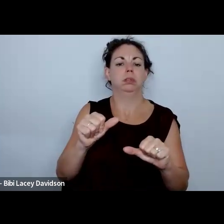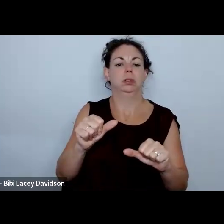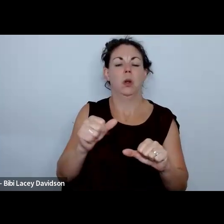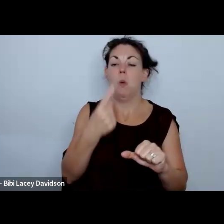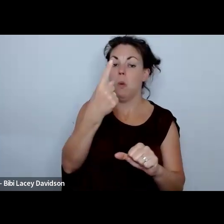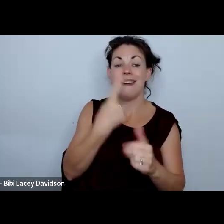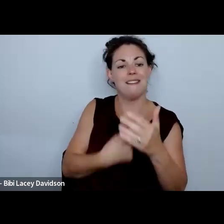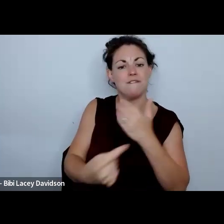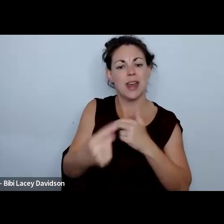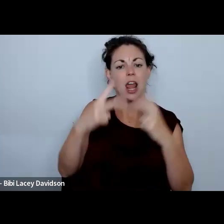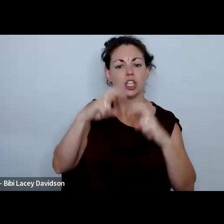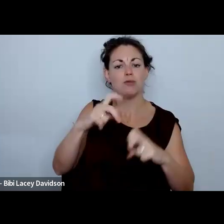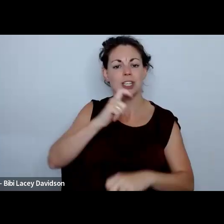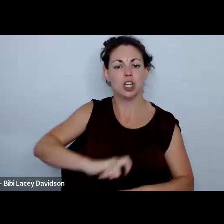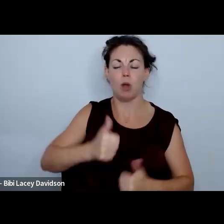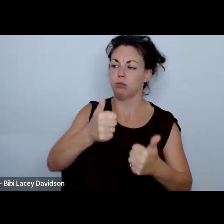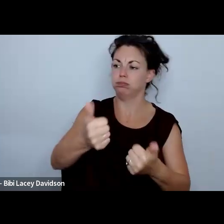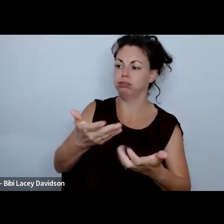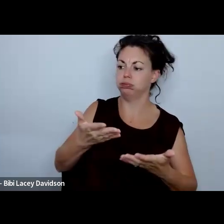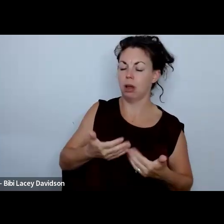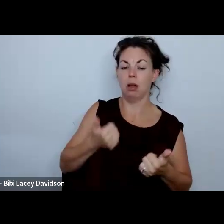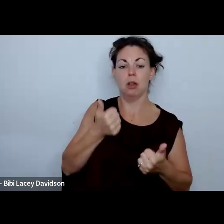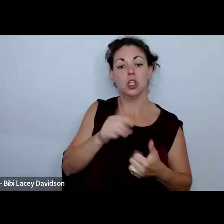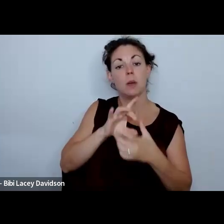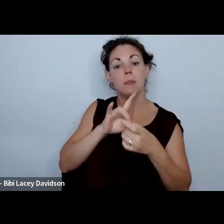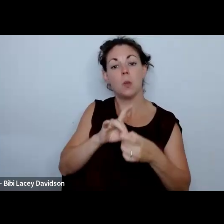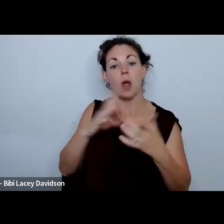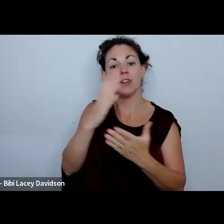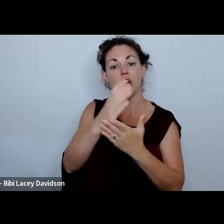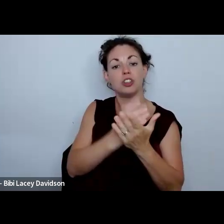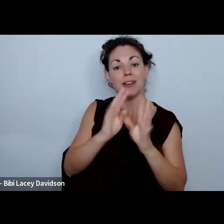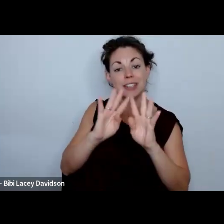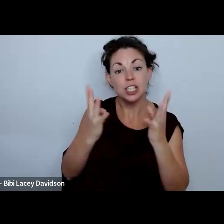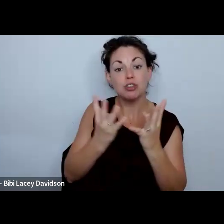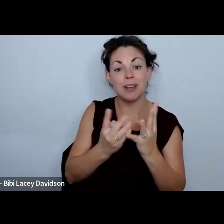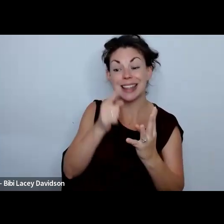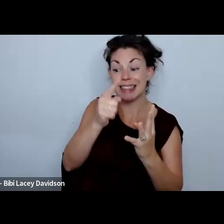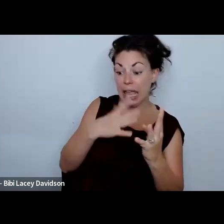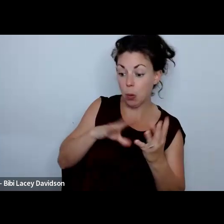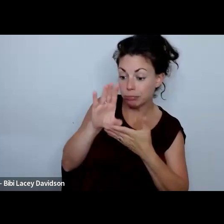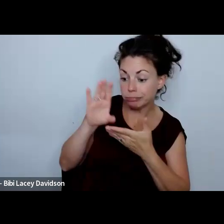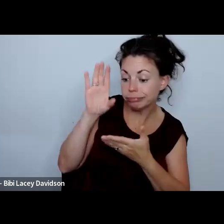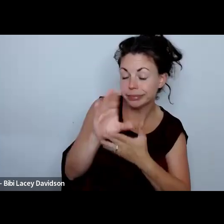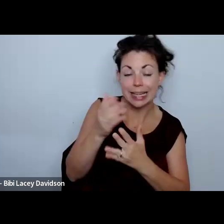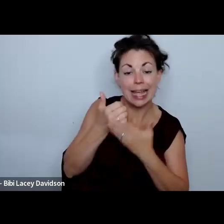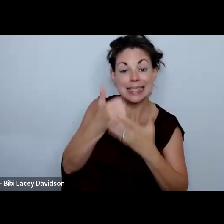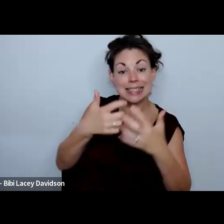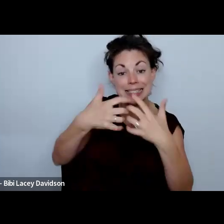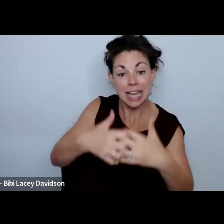I was asked to produce a research report looking at how the care providers currently used A-tech and advise on how